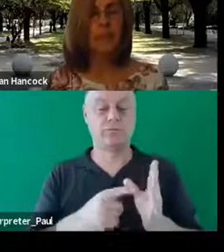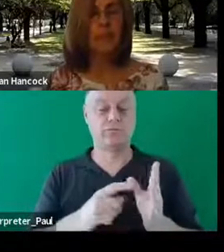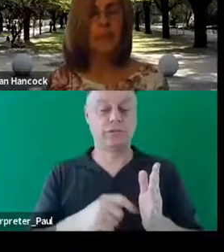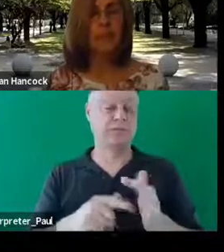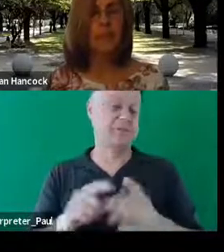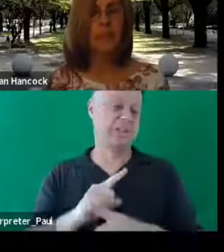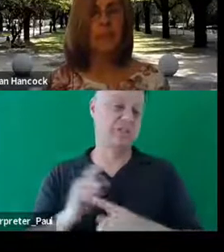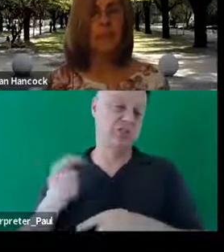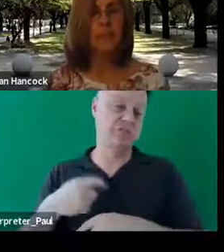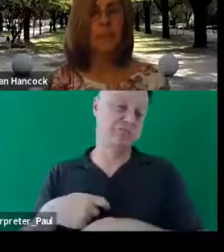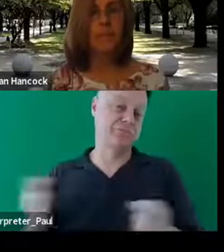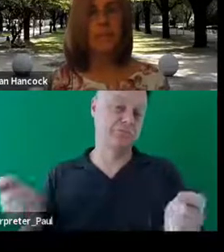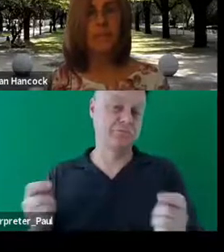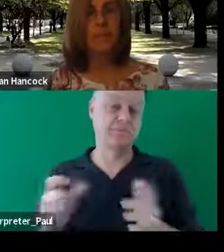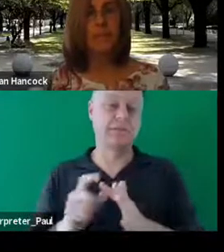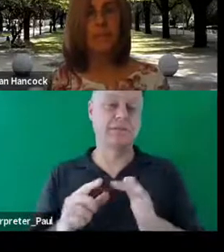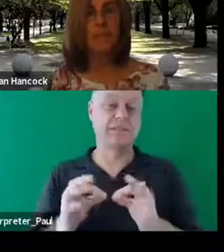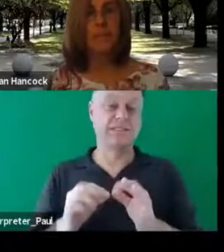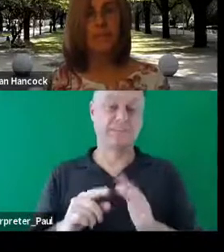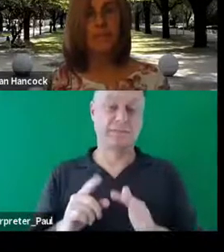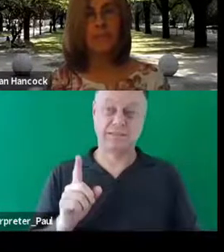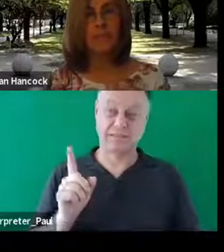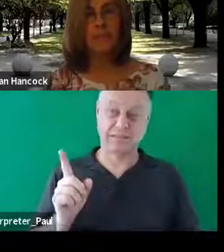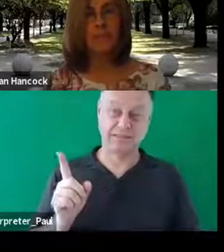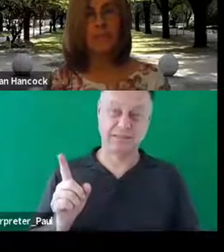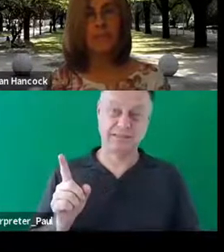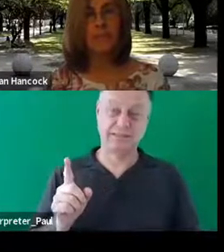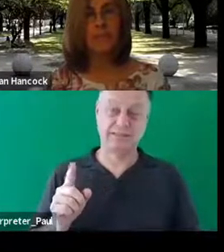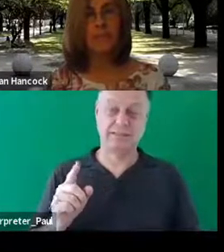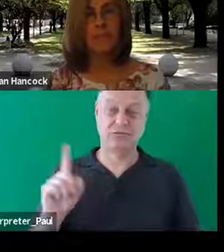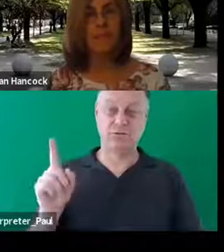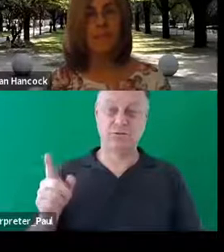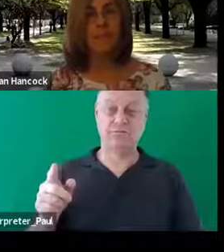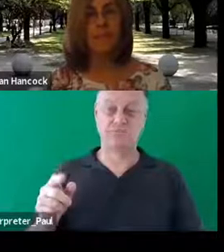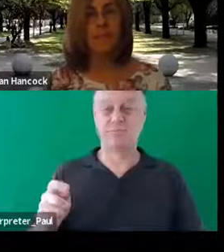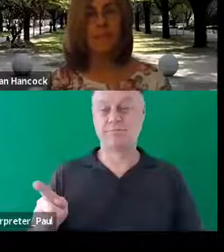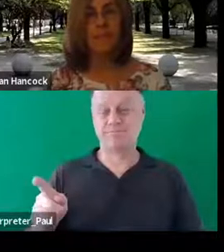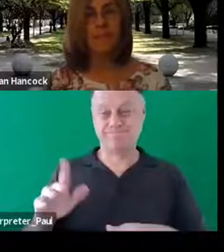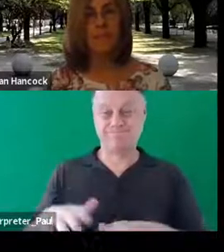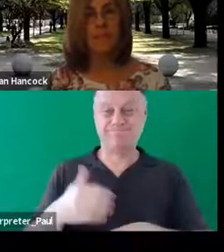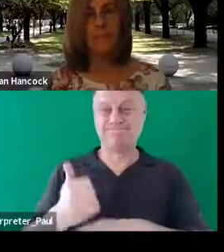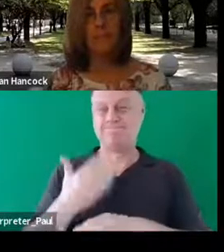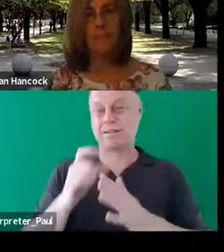that Debbie, our panel facilitator, first began, so thanks to Debbie for that.